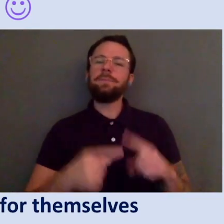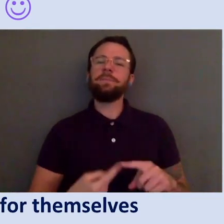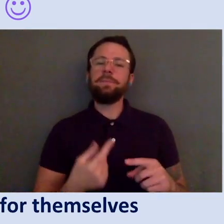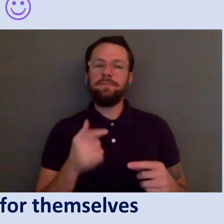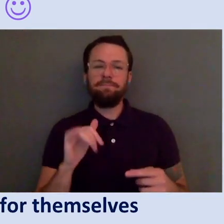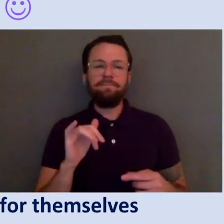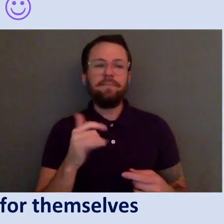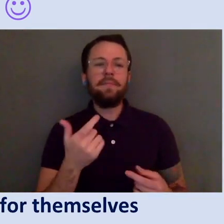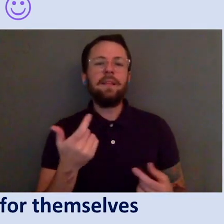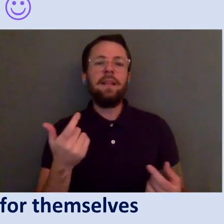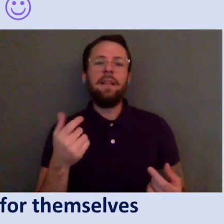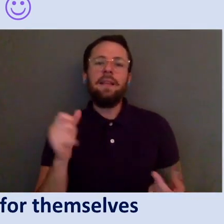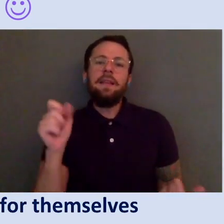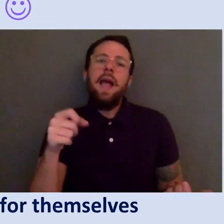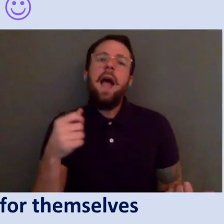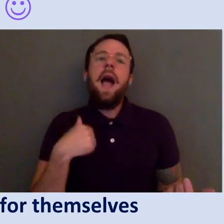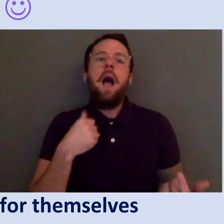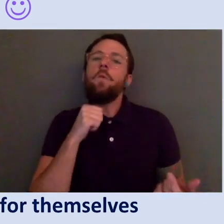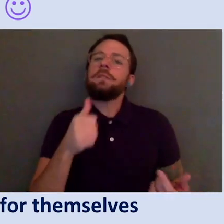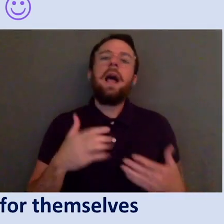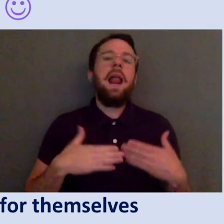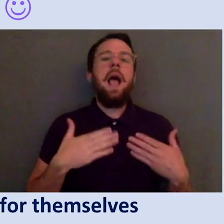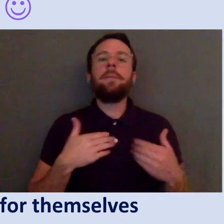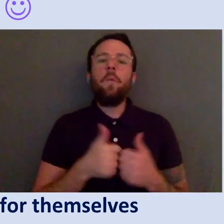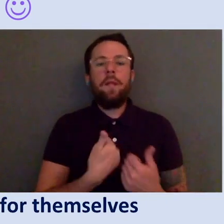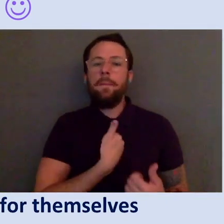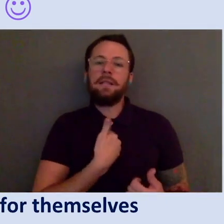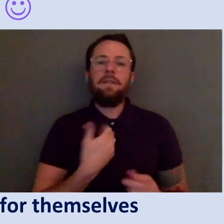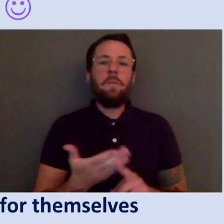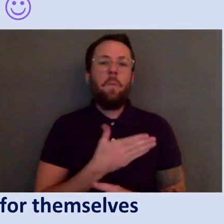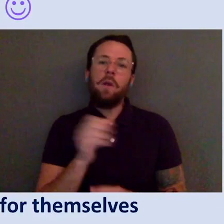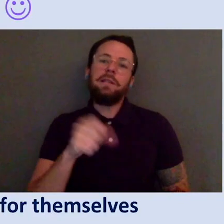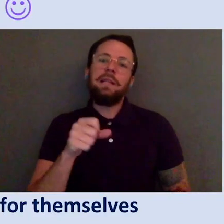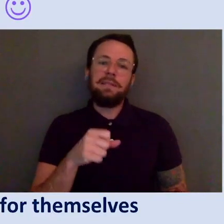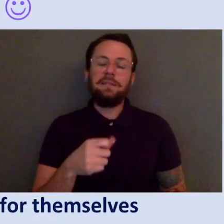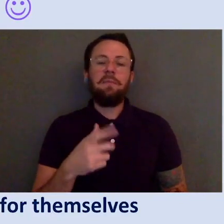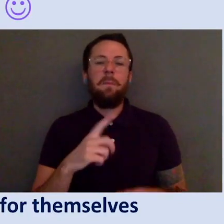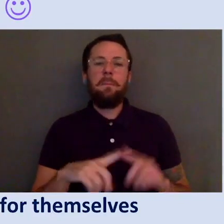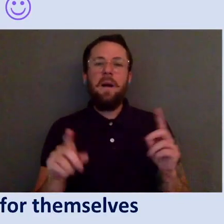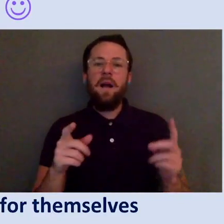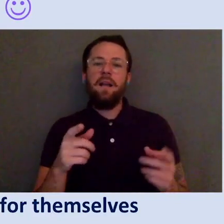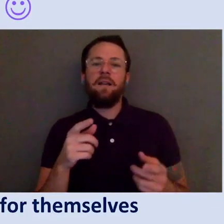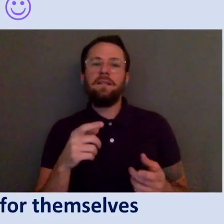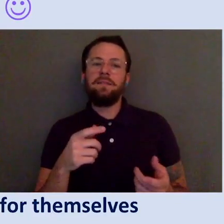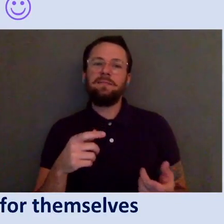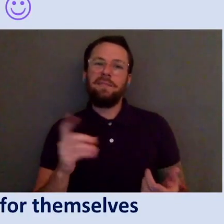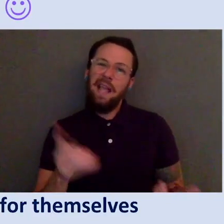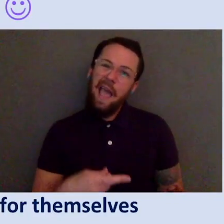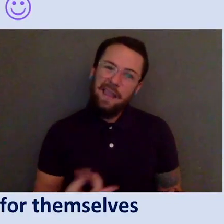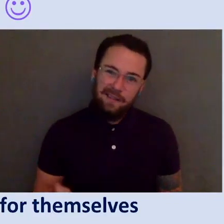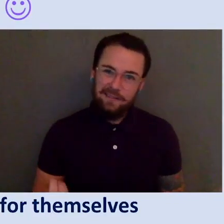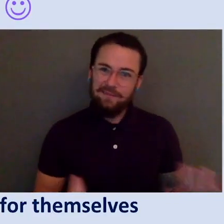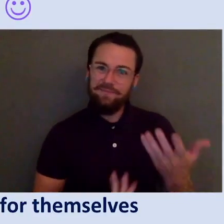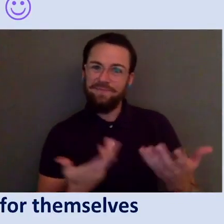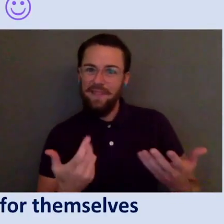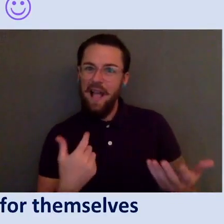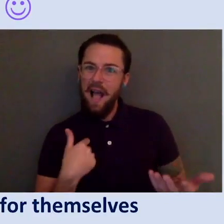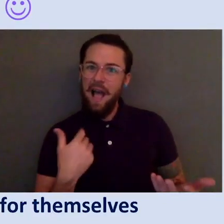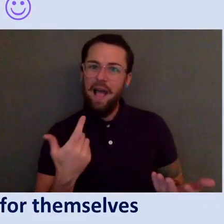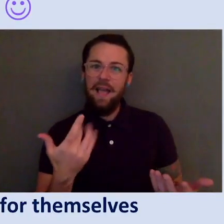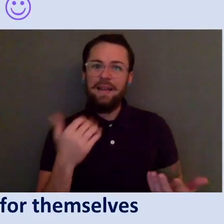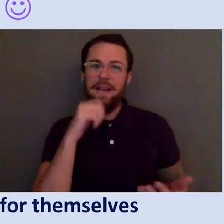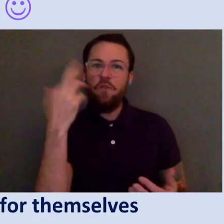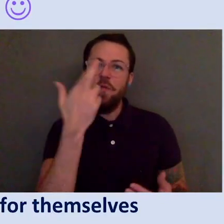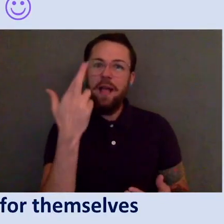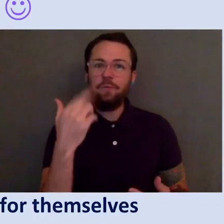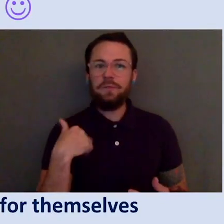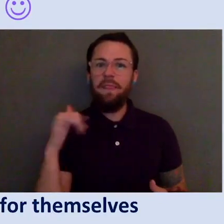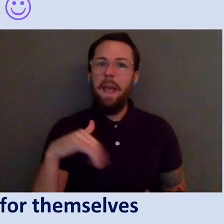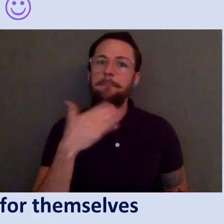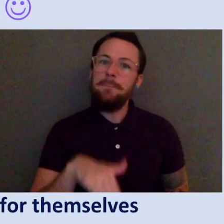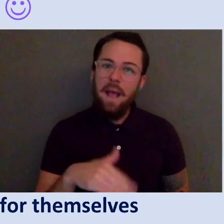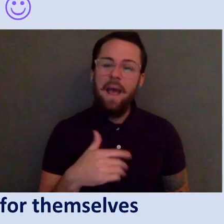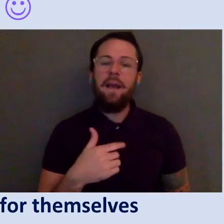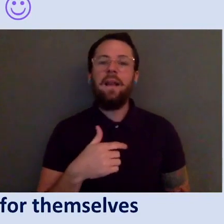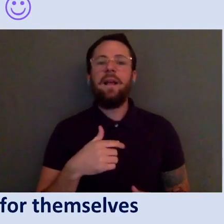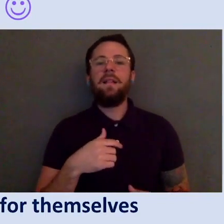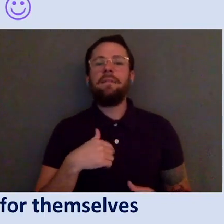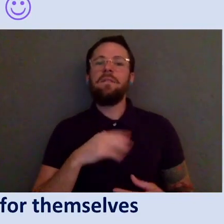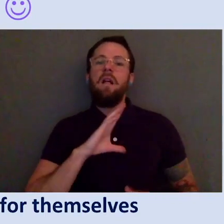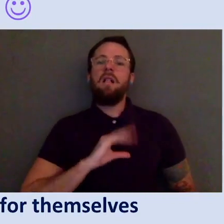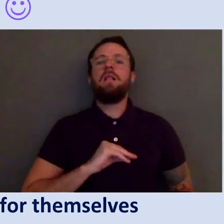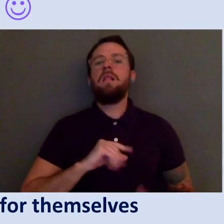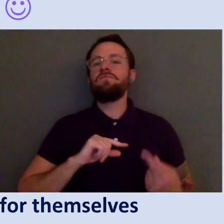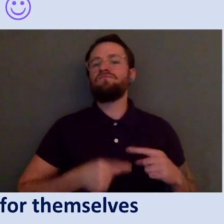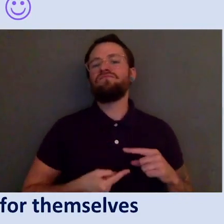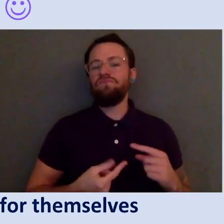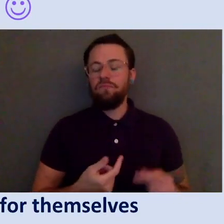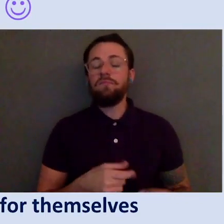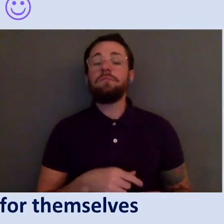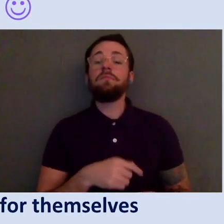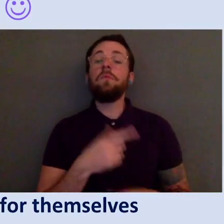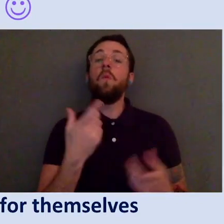handsome or you look better, it can be demeaning that you didn't think they looked good before.